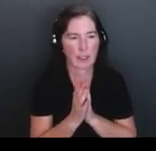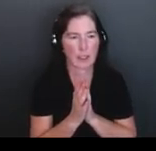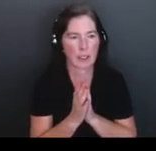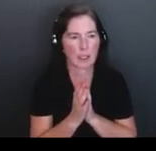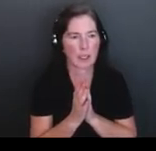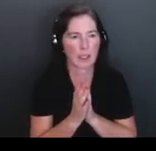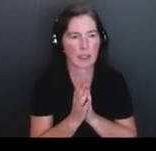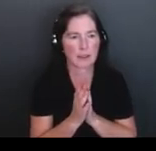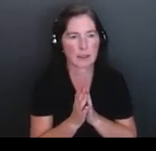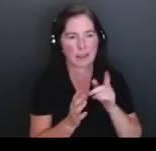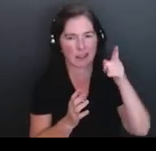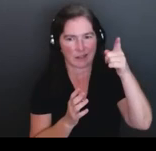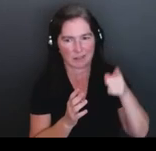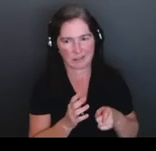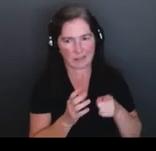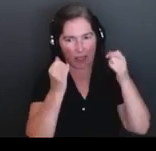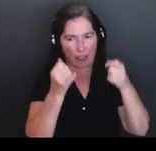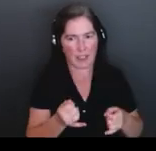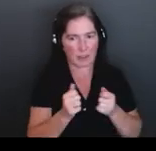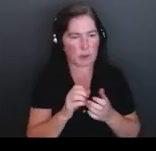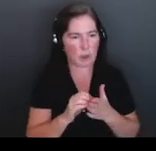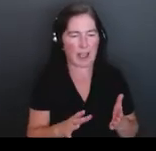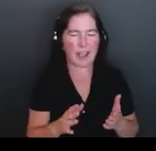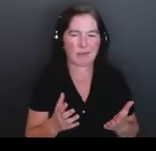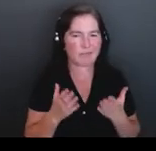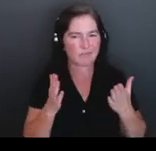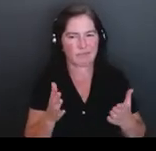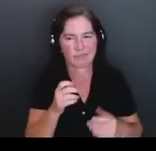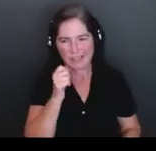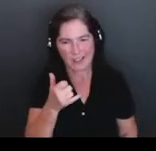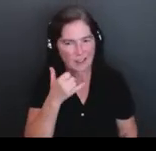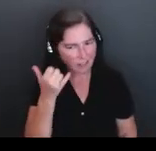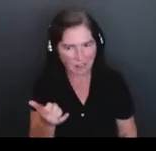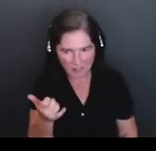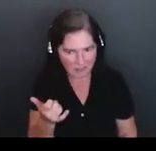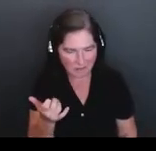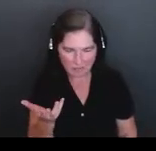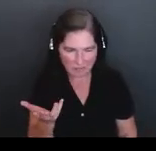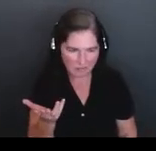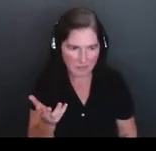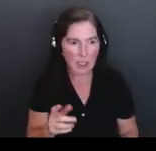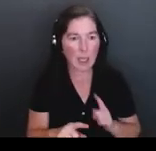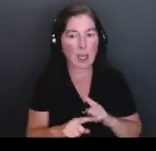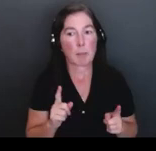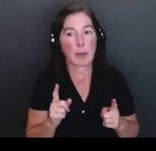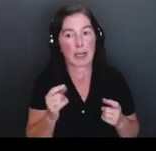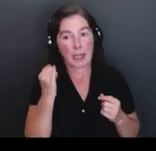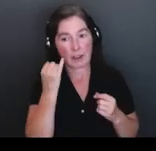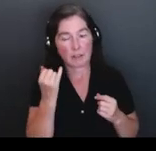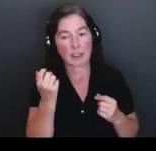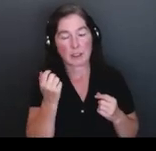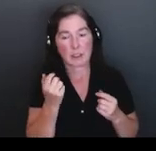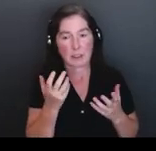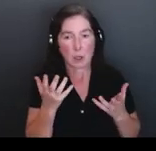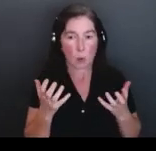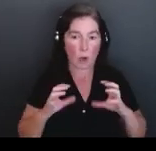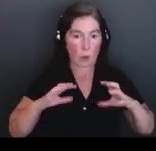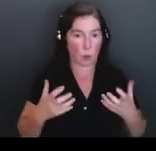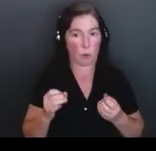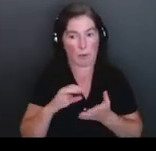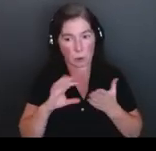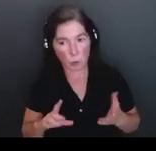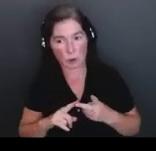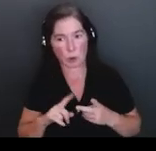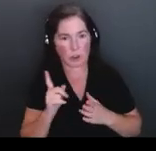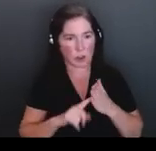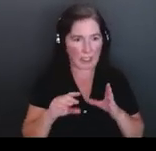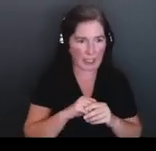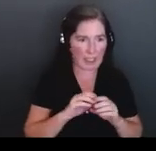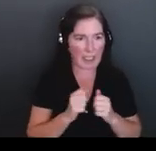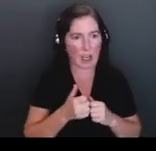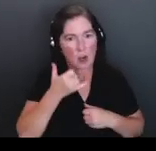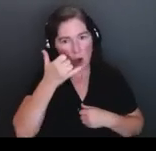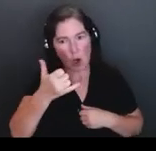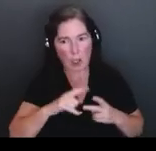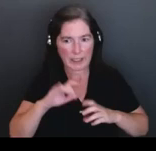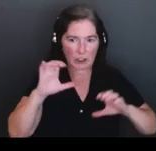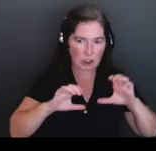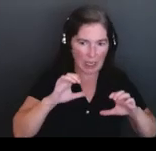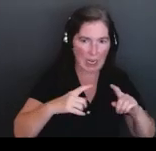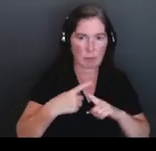So just another way to contact students through Teams.